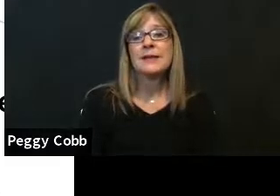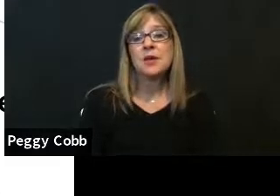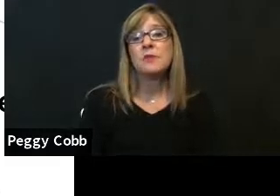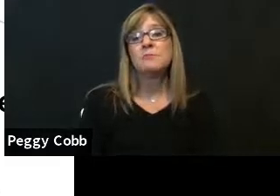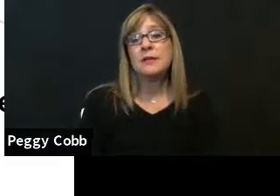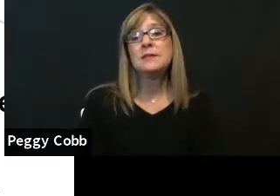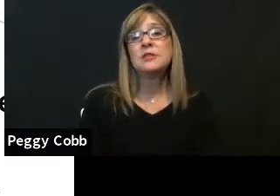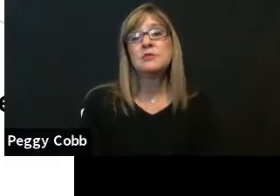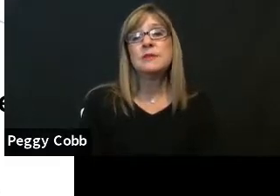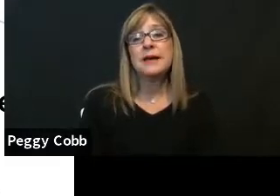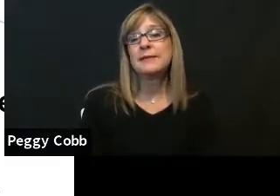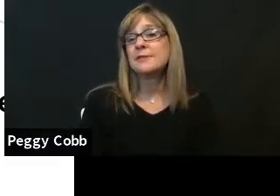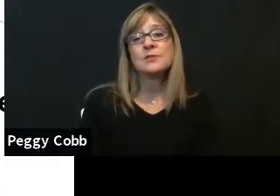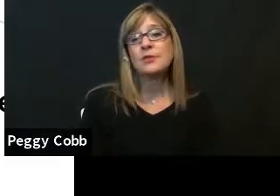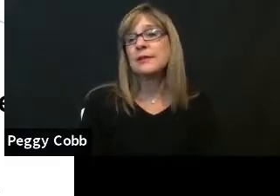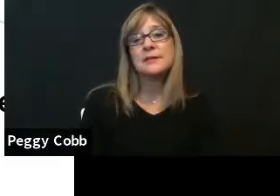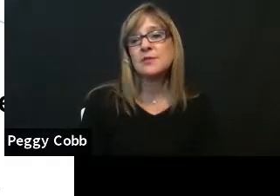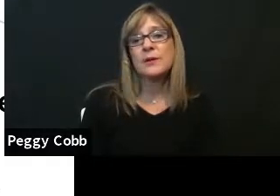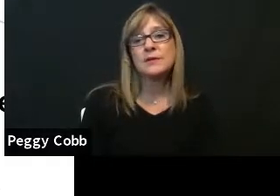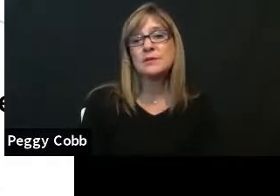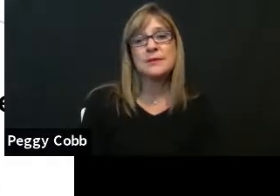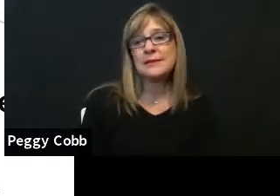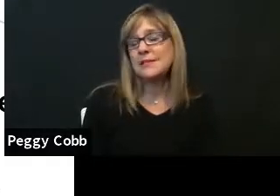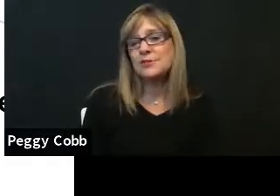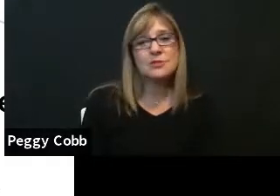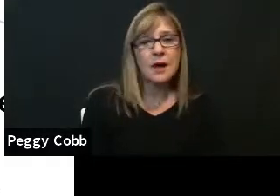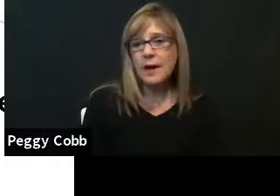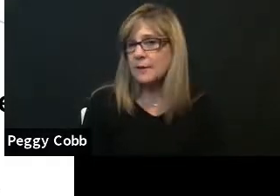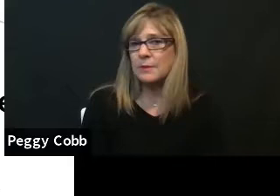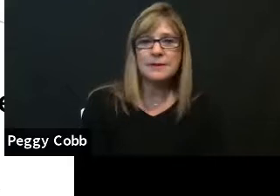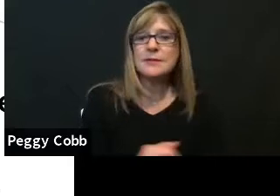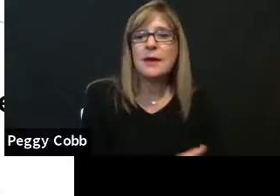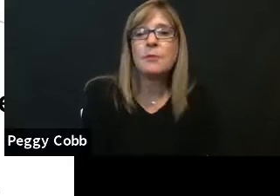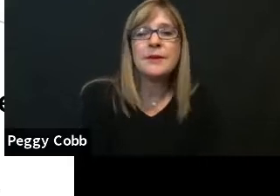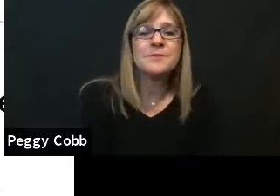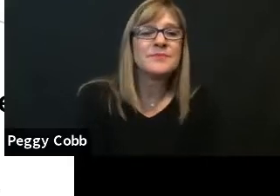It's on me to do that. The school isn't going to do that. The teacher's not gonna be there to help them.